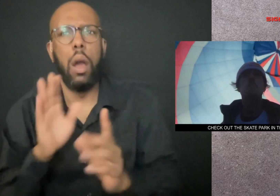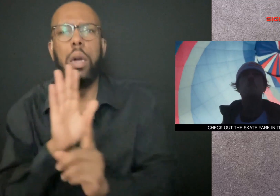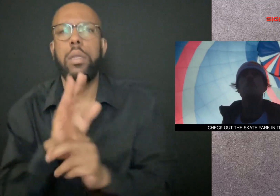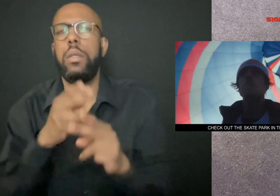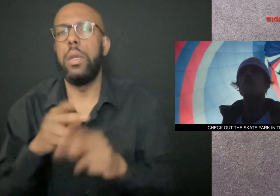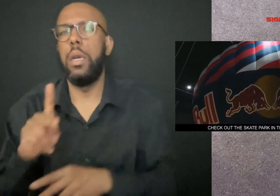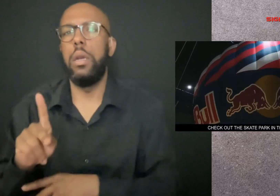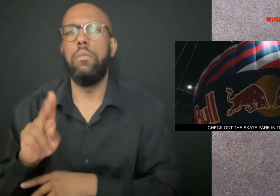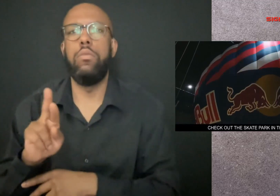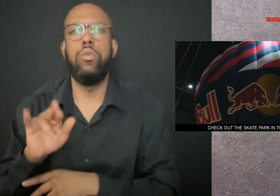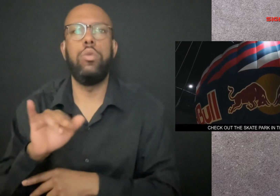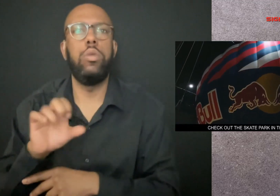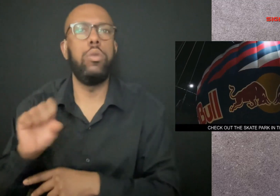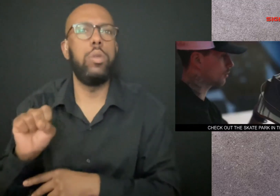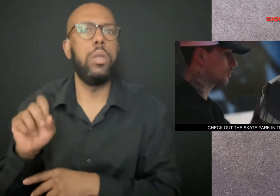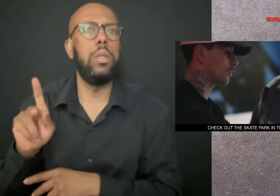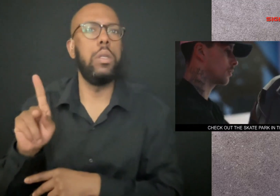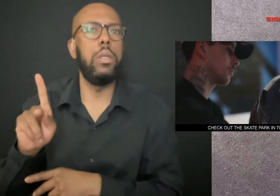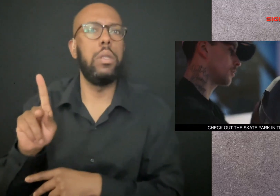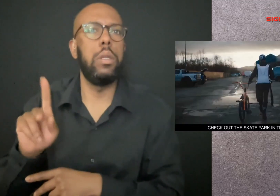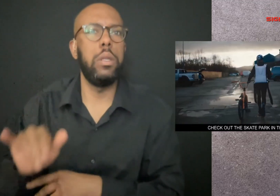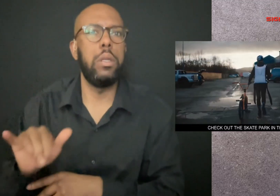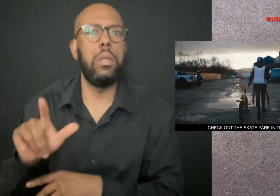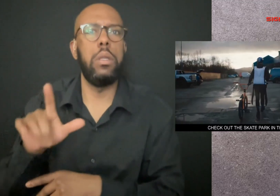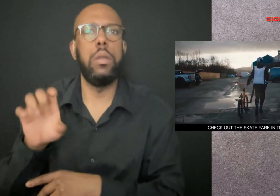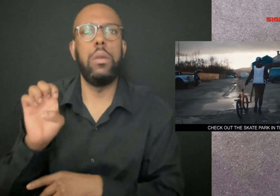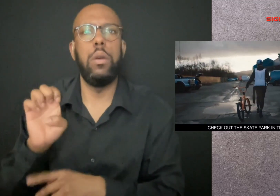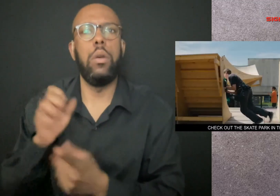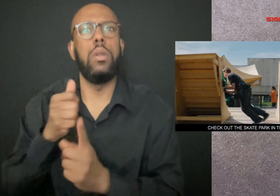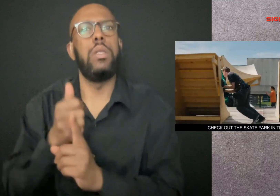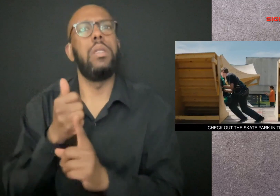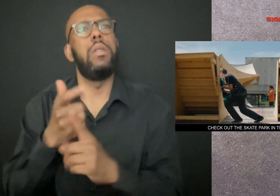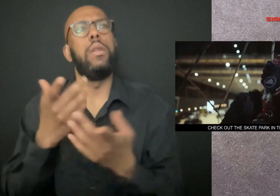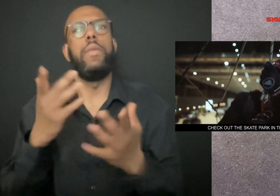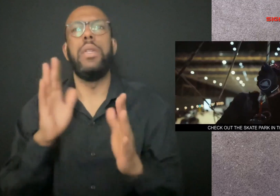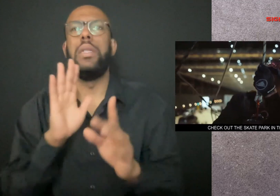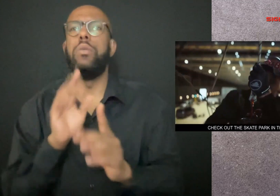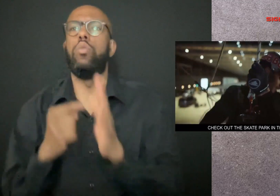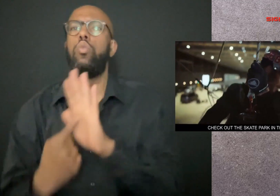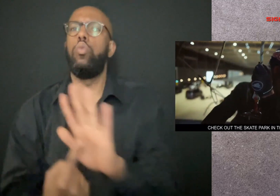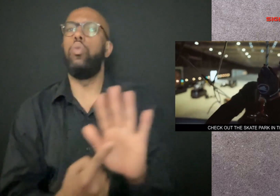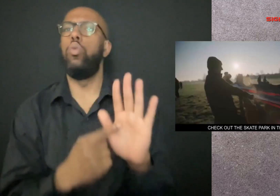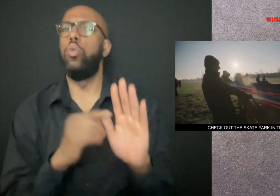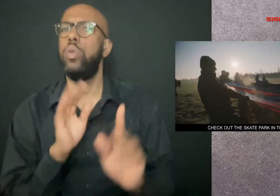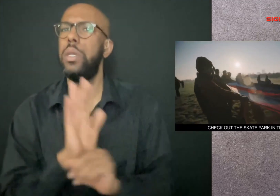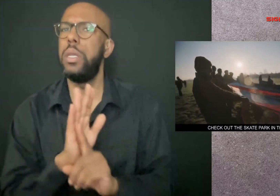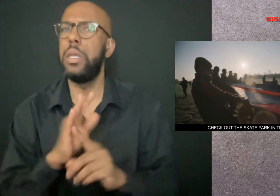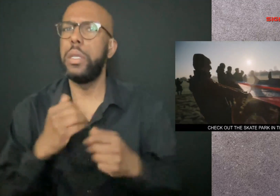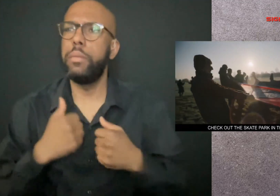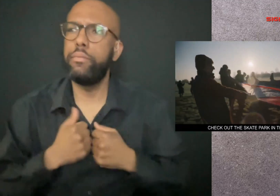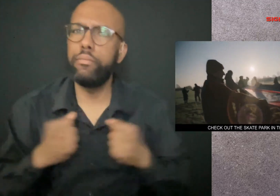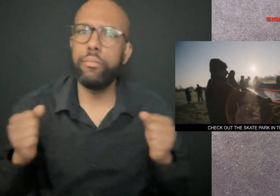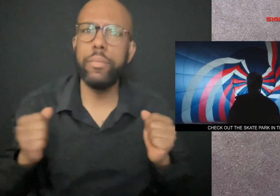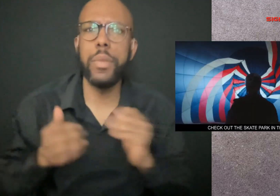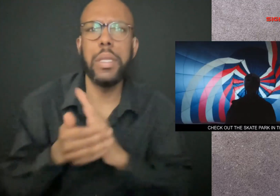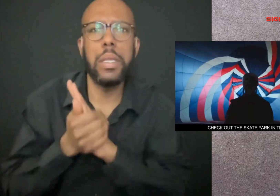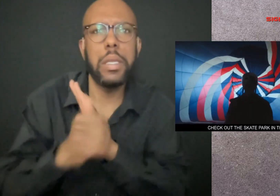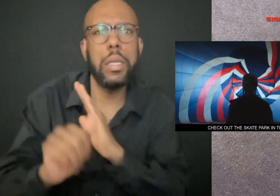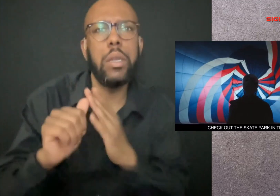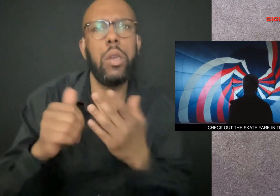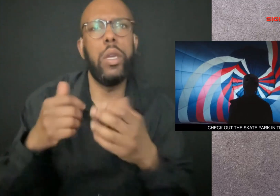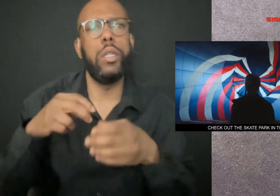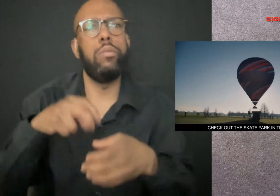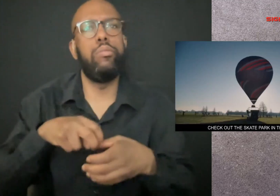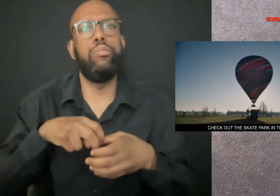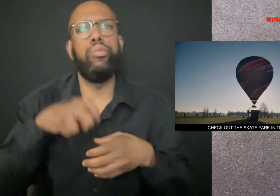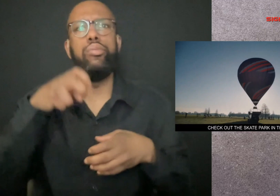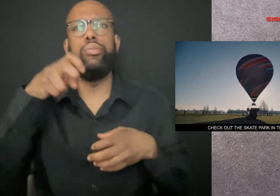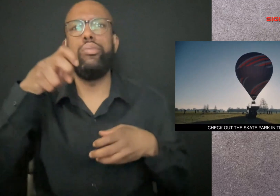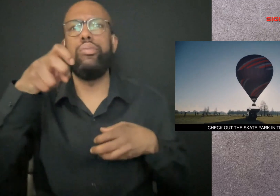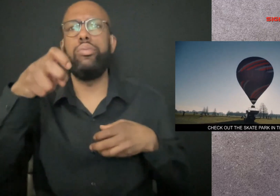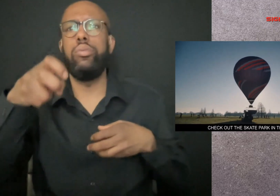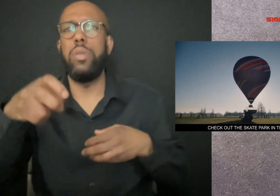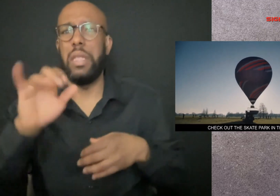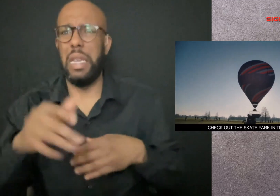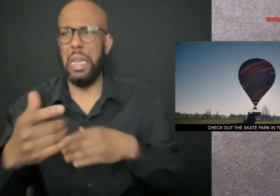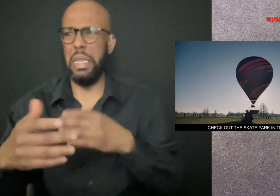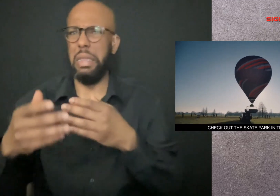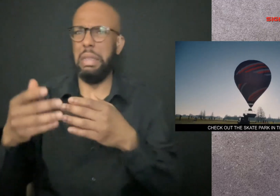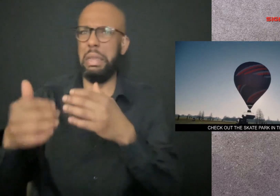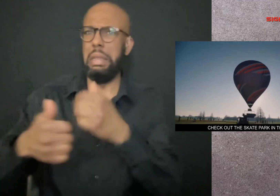it predicts 13 named storms six hurricanes and two major hurricanes of category three or higher